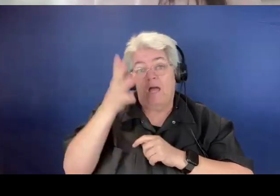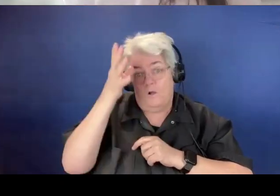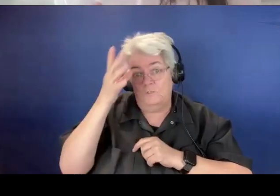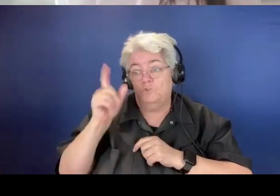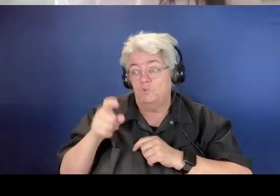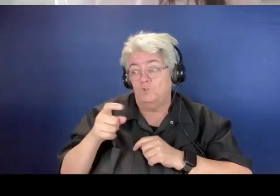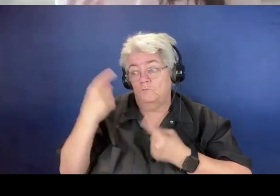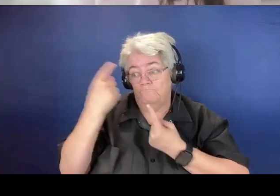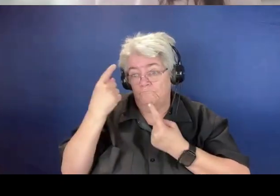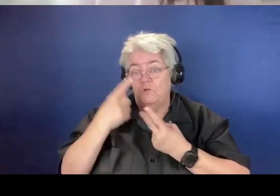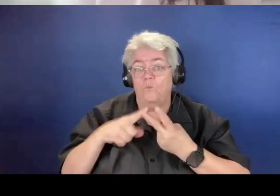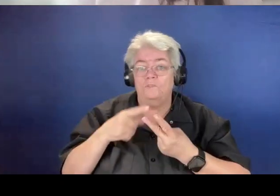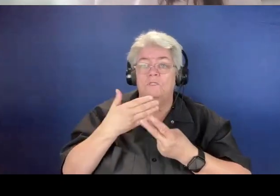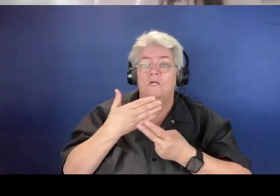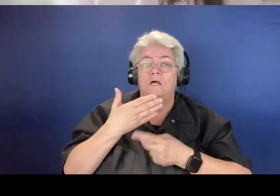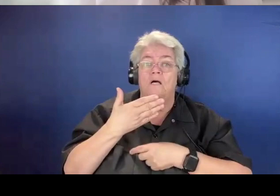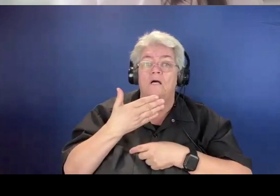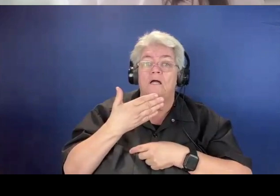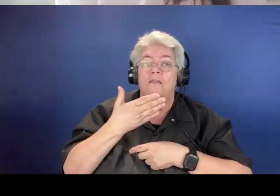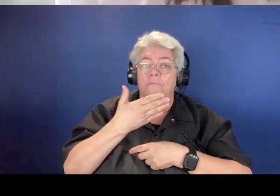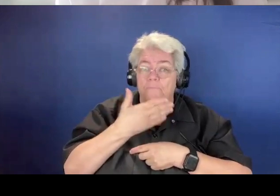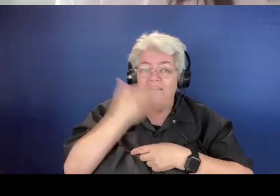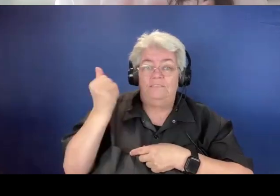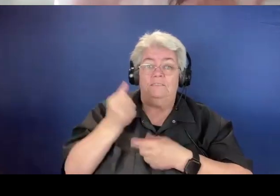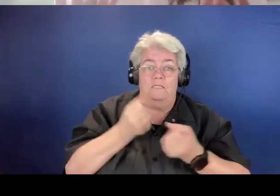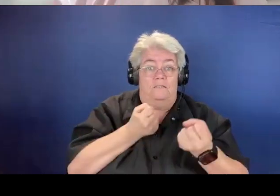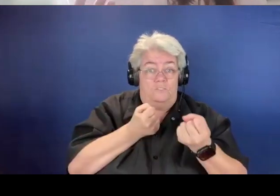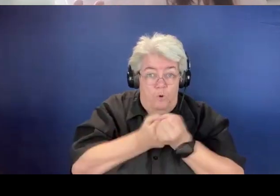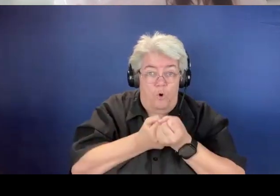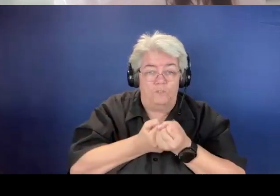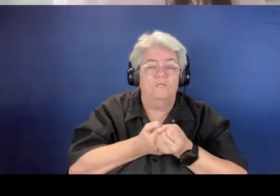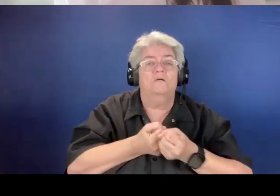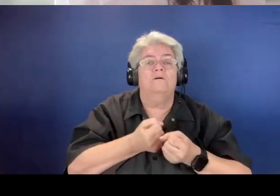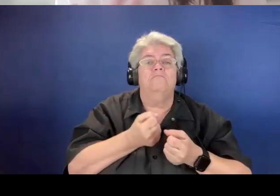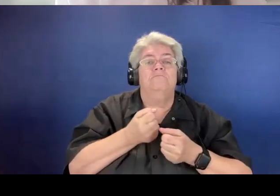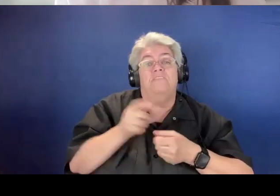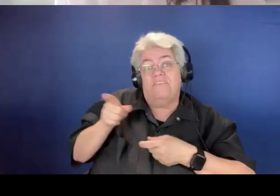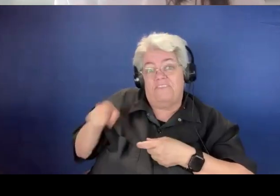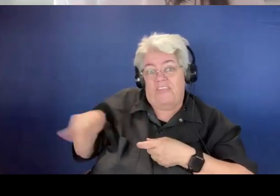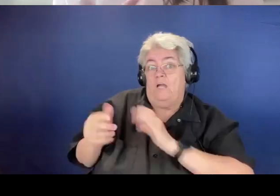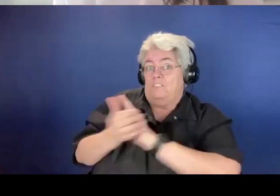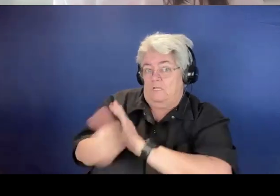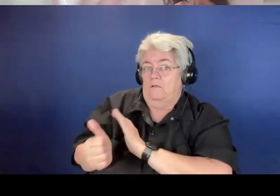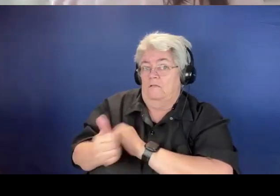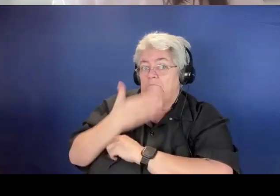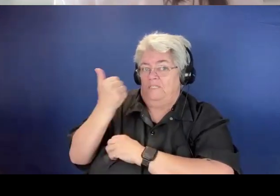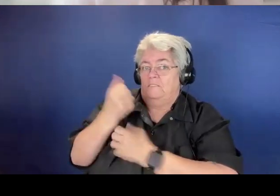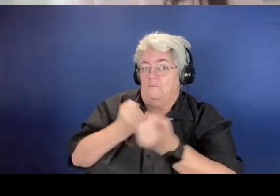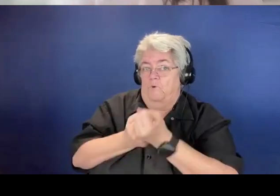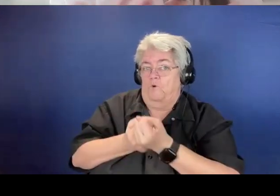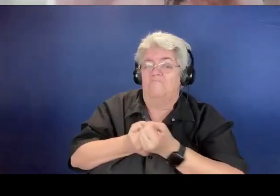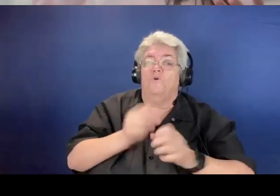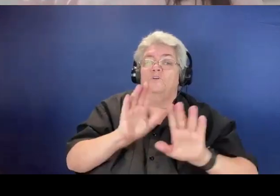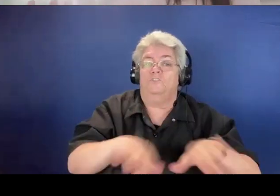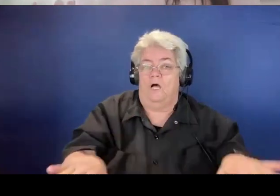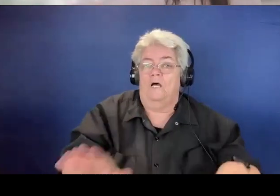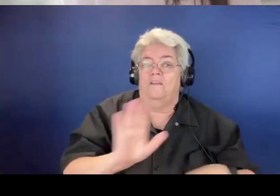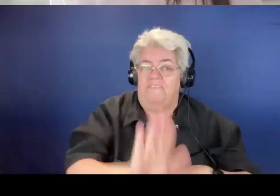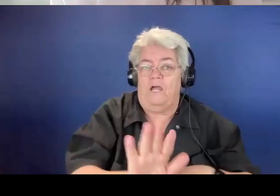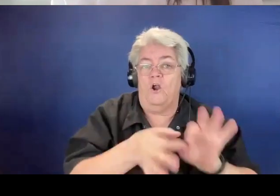exposure to each of their child's languages, this is also a question I get asked a lot when I'm working with families who are culturally and